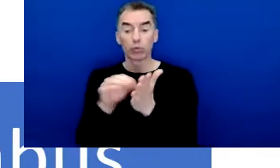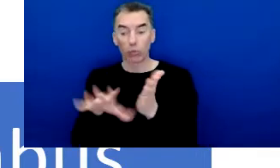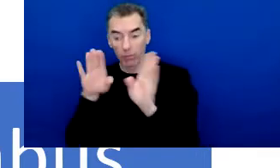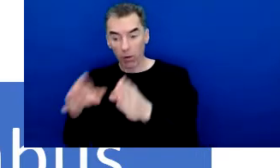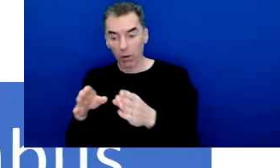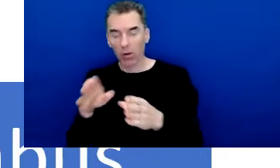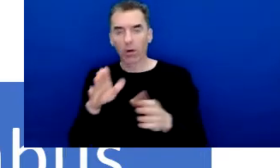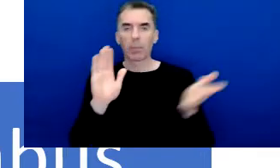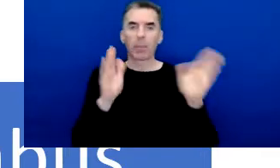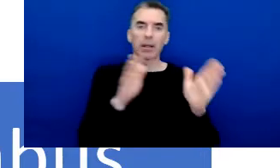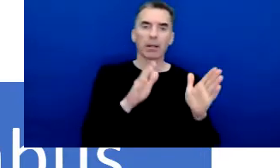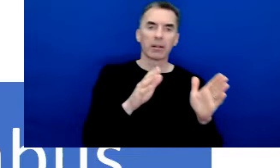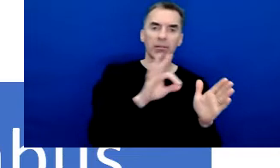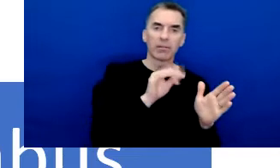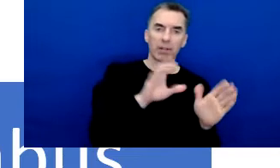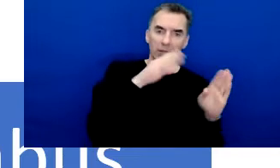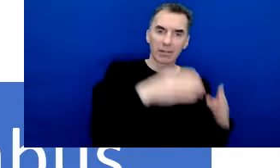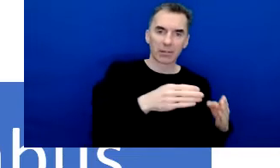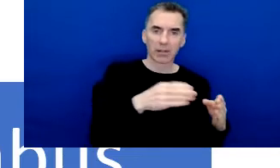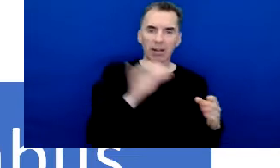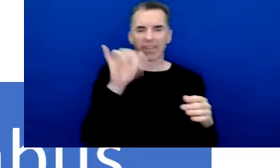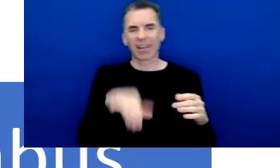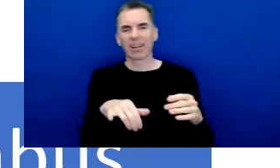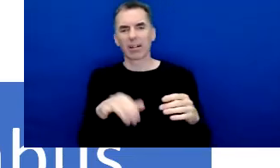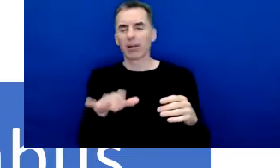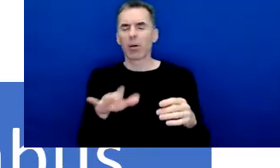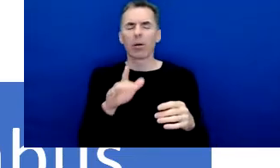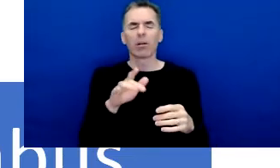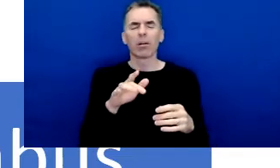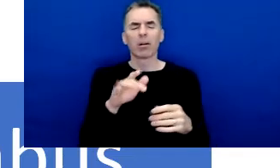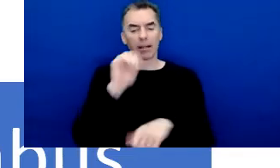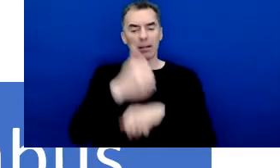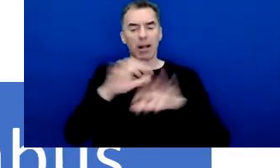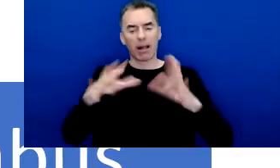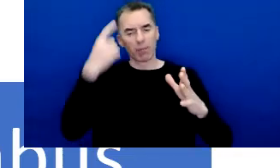centered kind of conversation comes in is who's the class actually for?